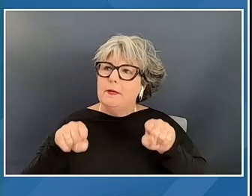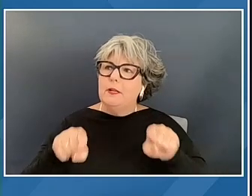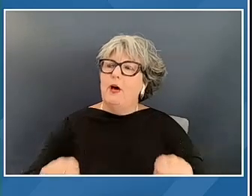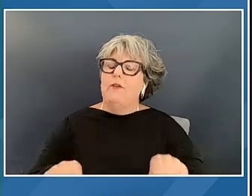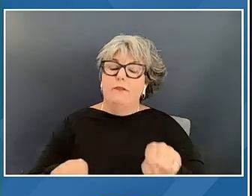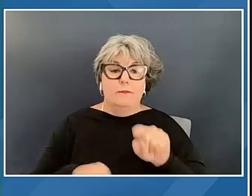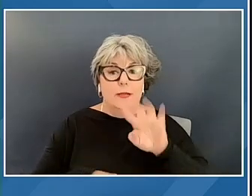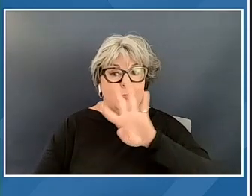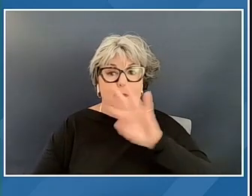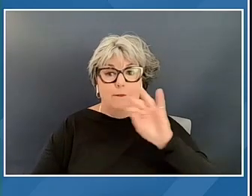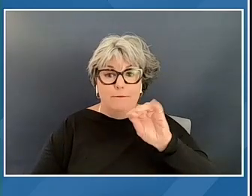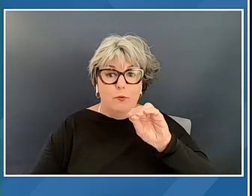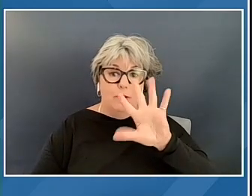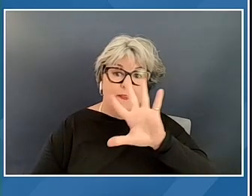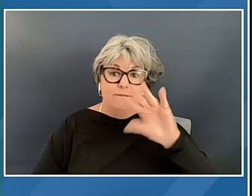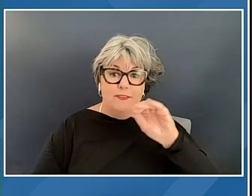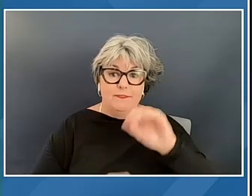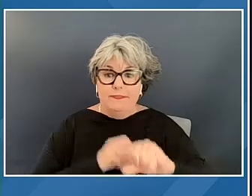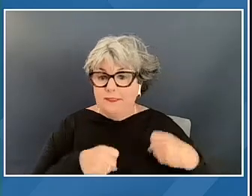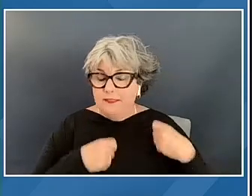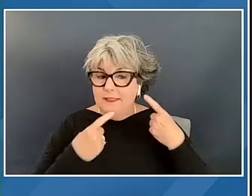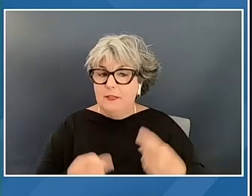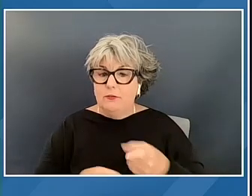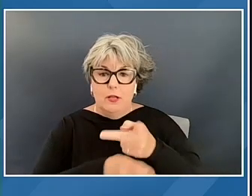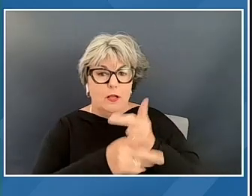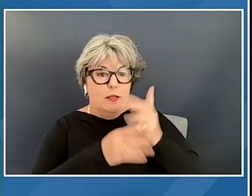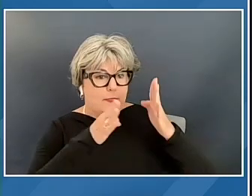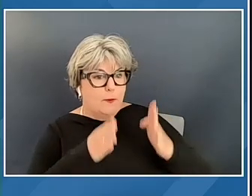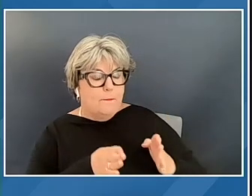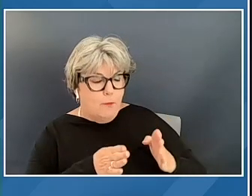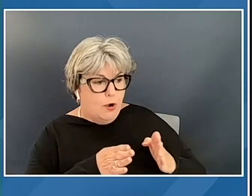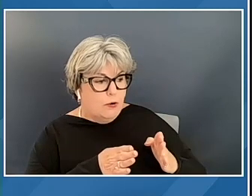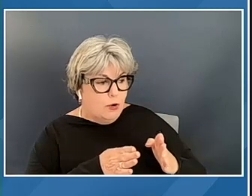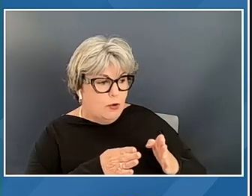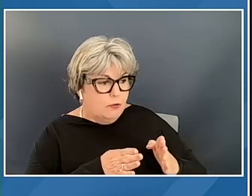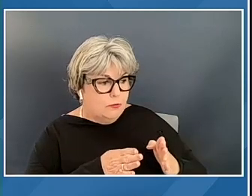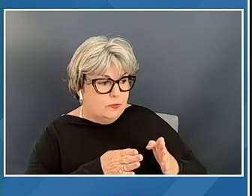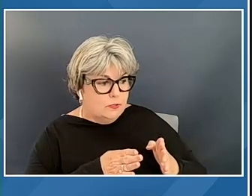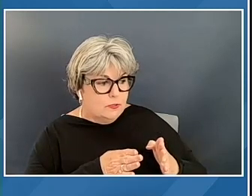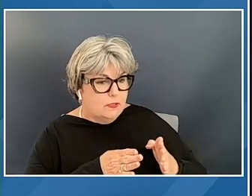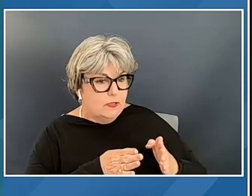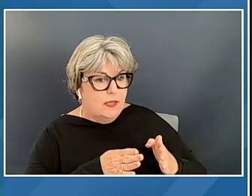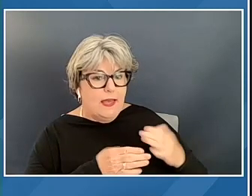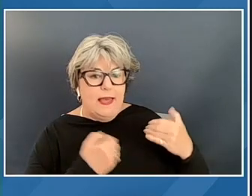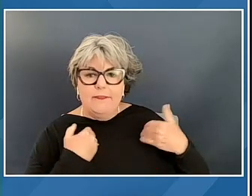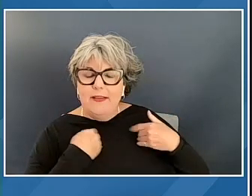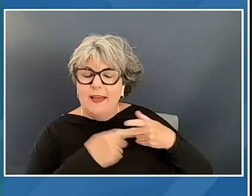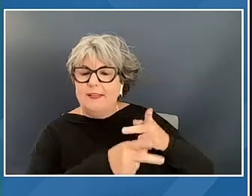years? There are borrowers who've had loans for decades. And we're looking at servicing problems